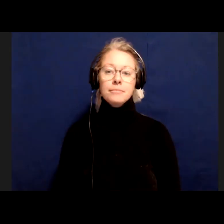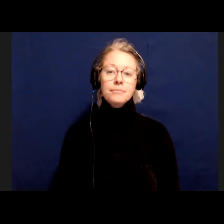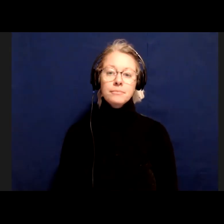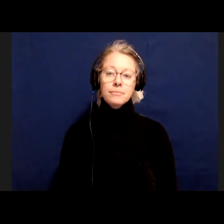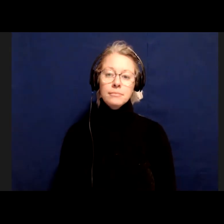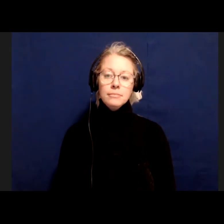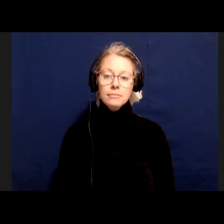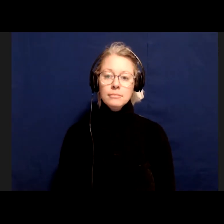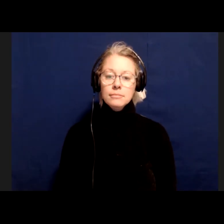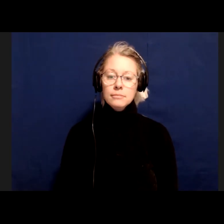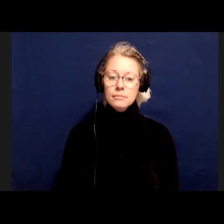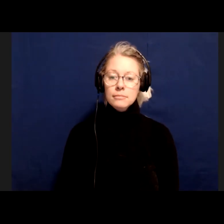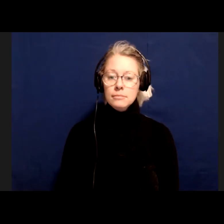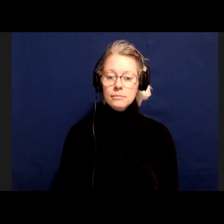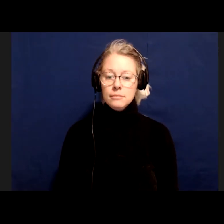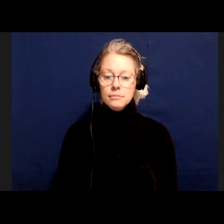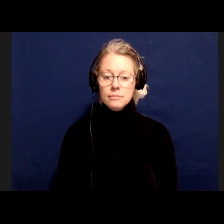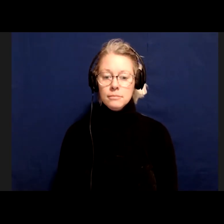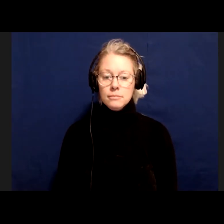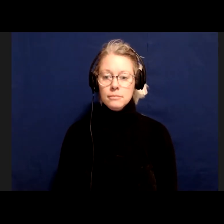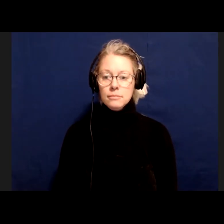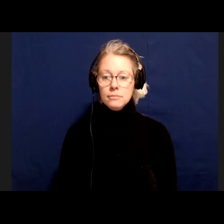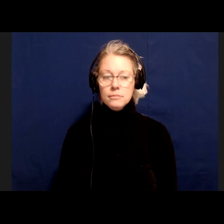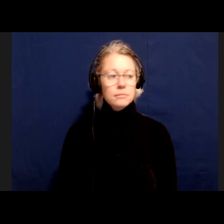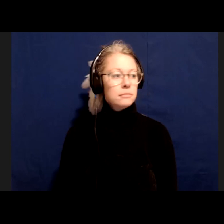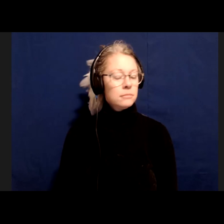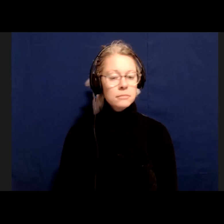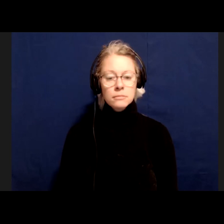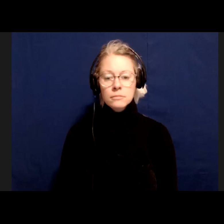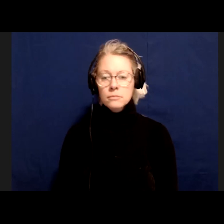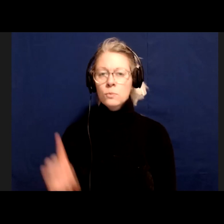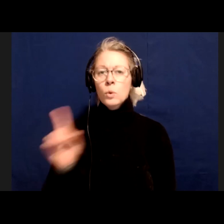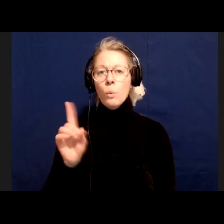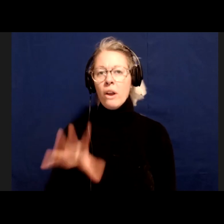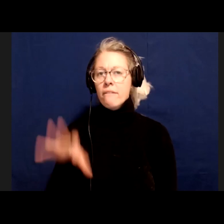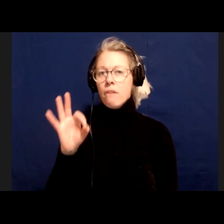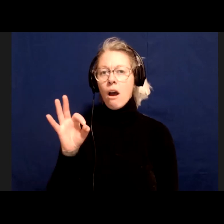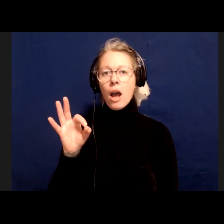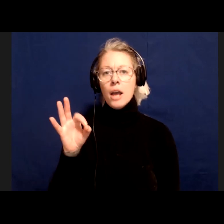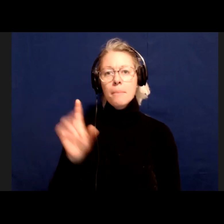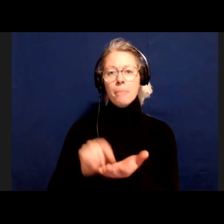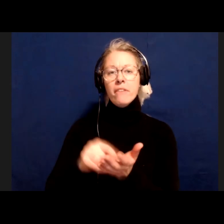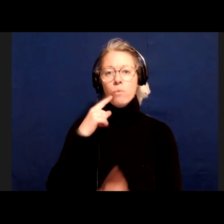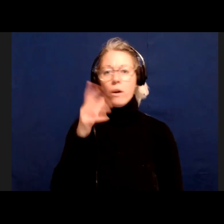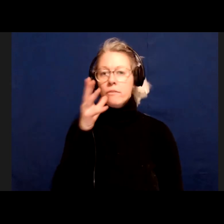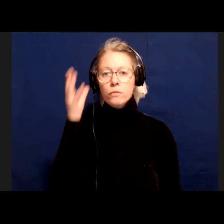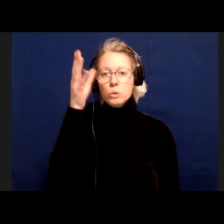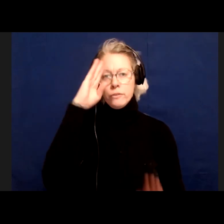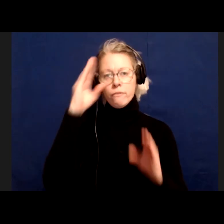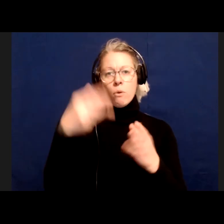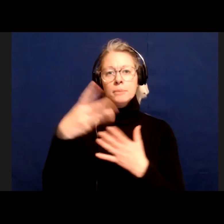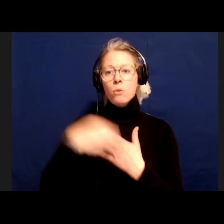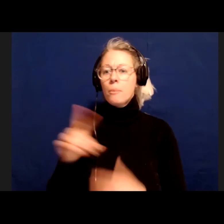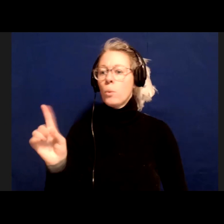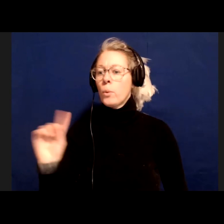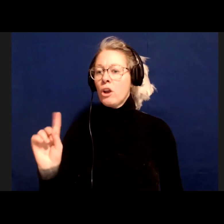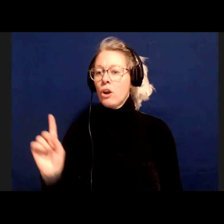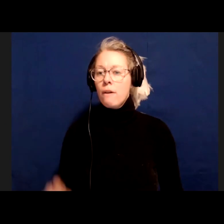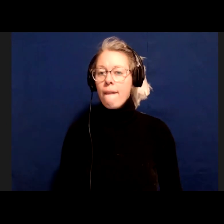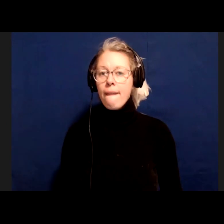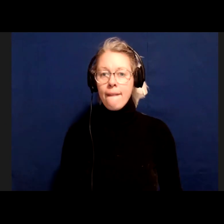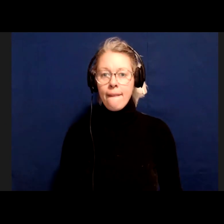And… where can you find the publication for the Future Focus Program? Melissa did